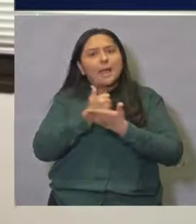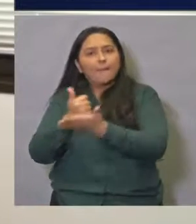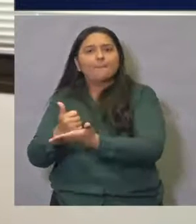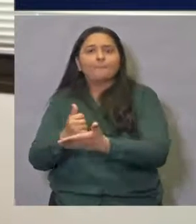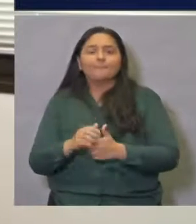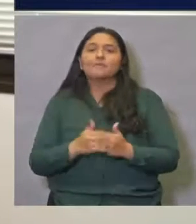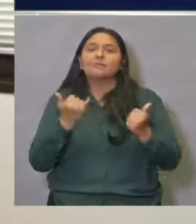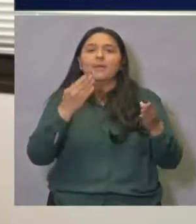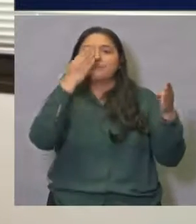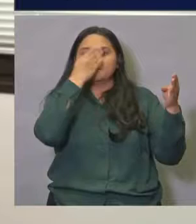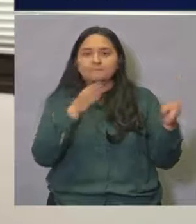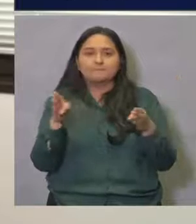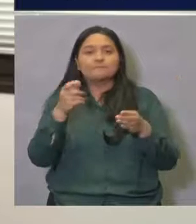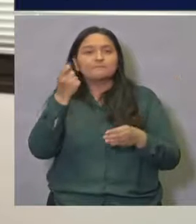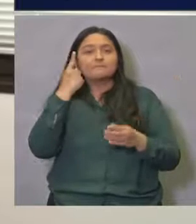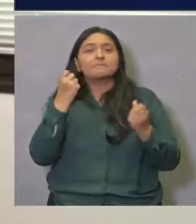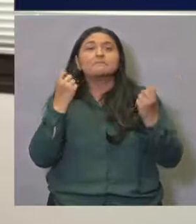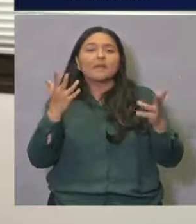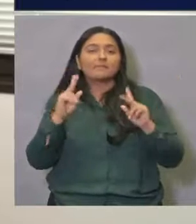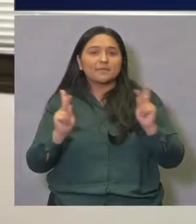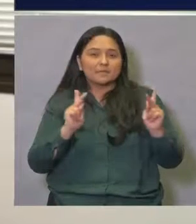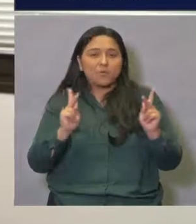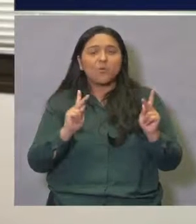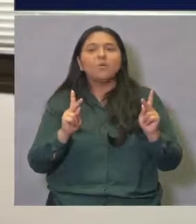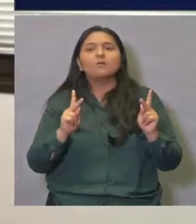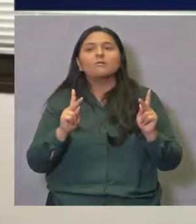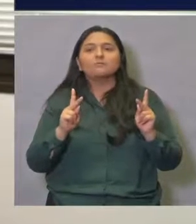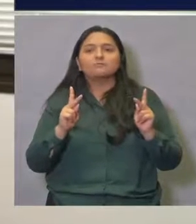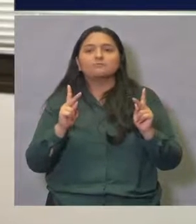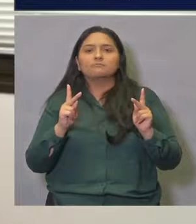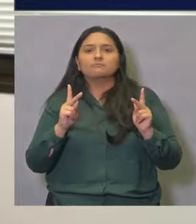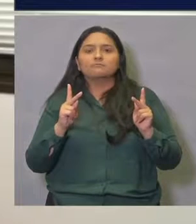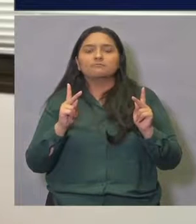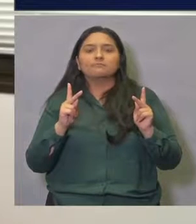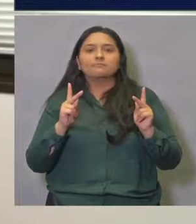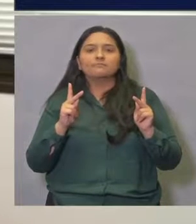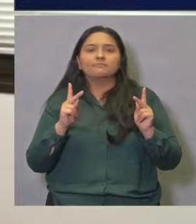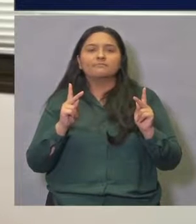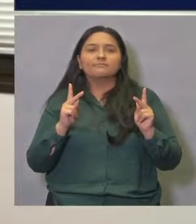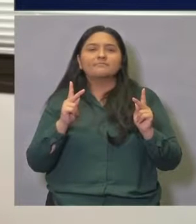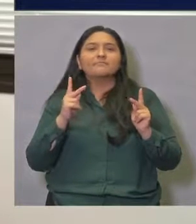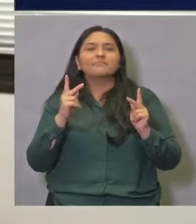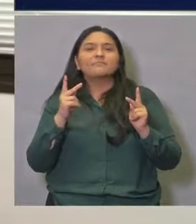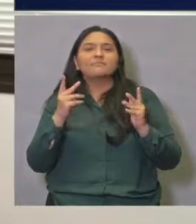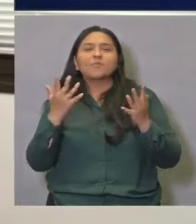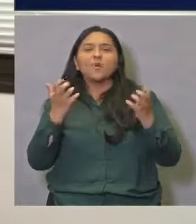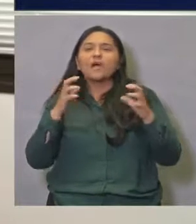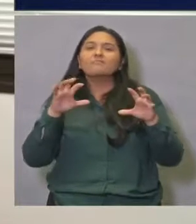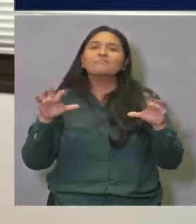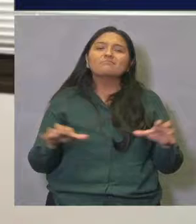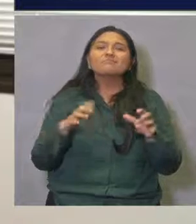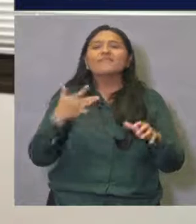LLEGAR A UNA POBLACIÓN